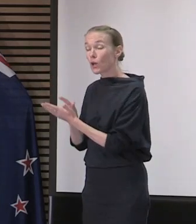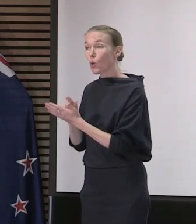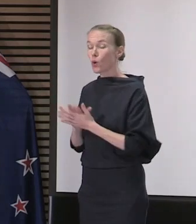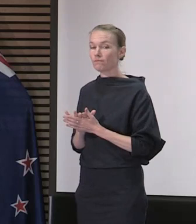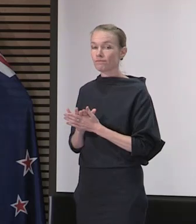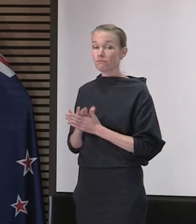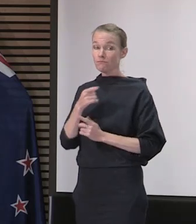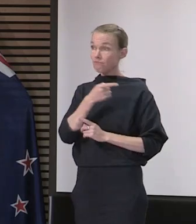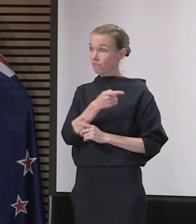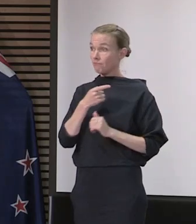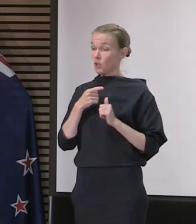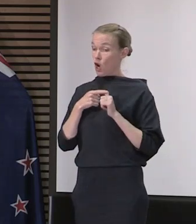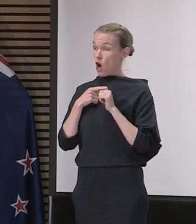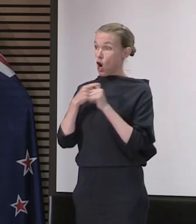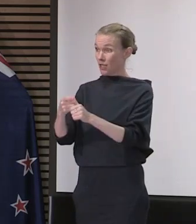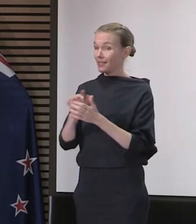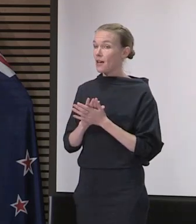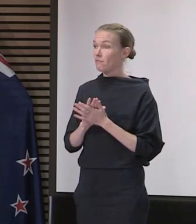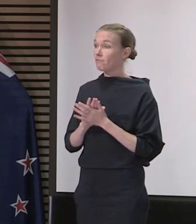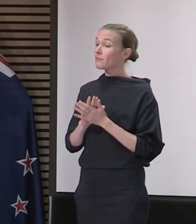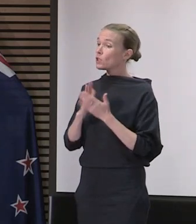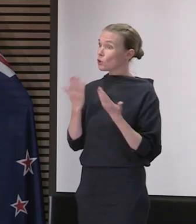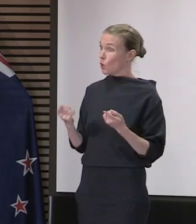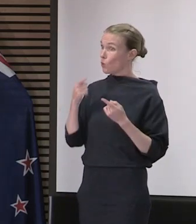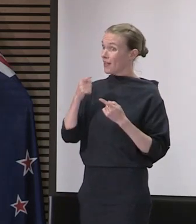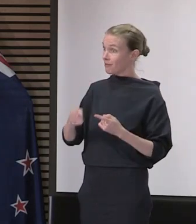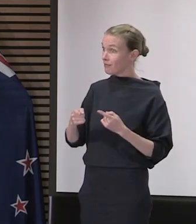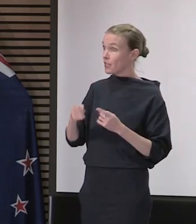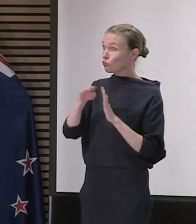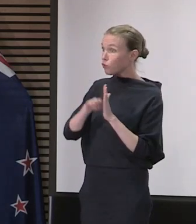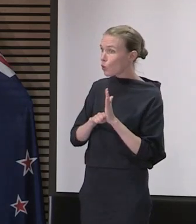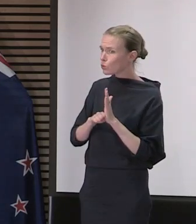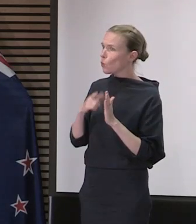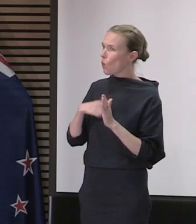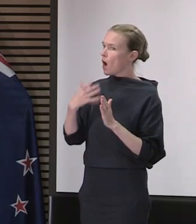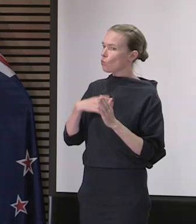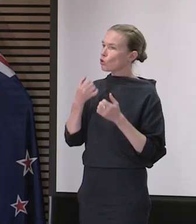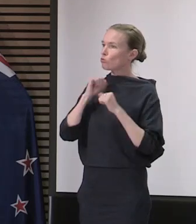the fundamental reason we have put these very significant